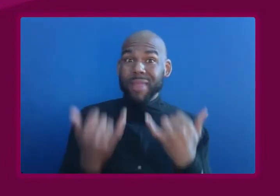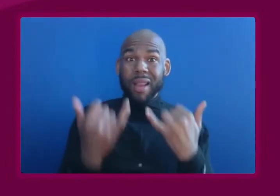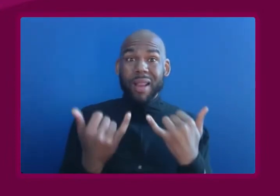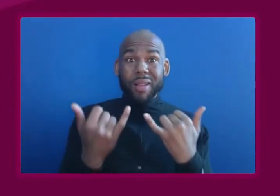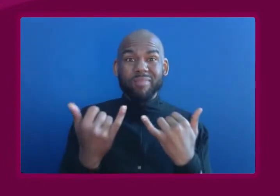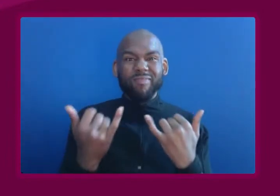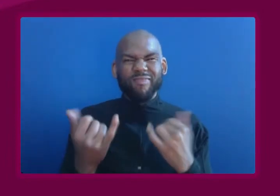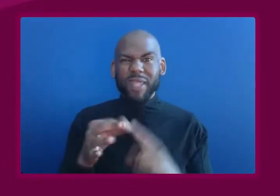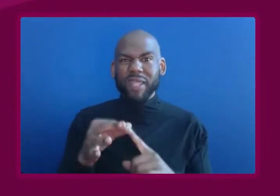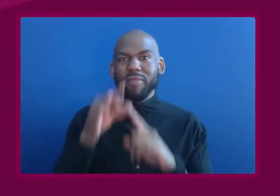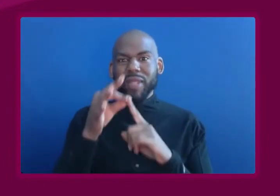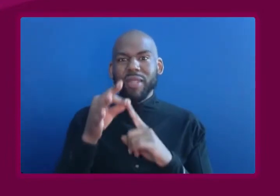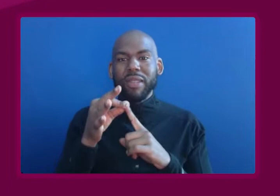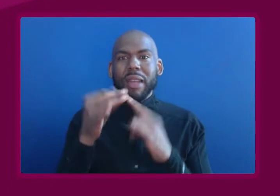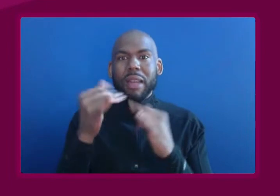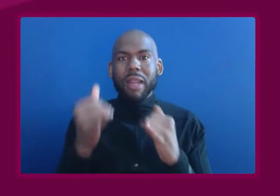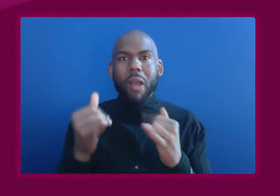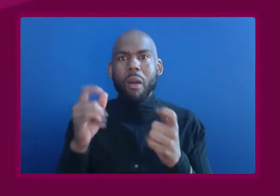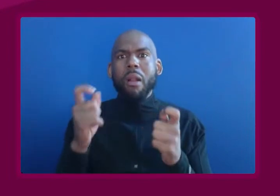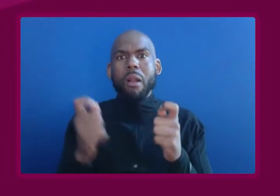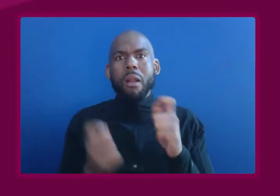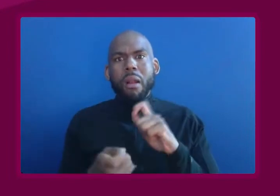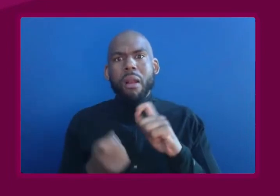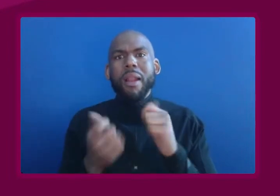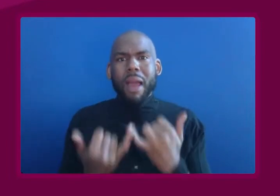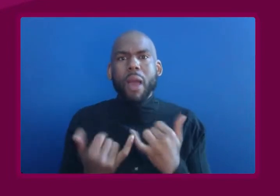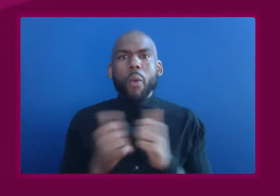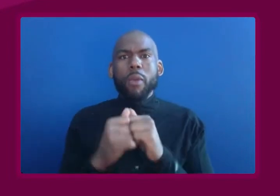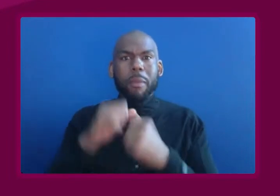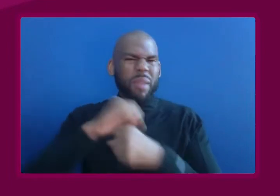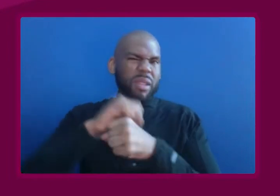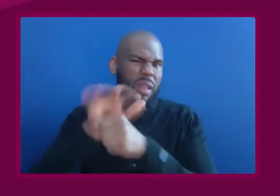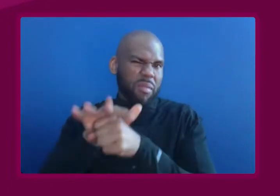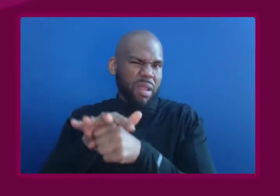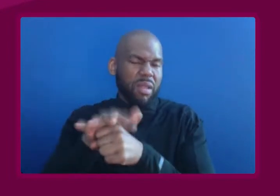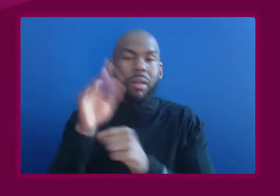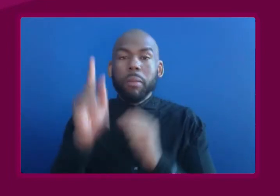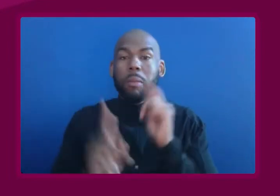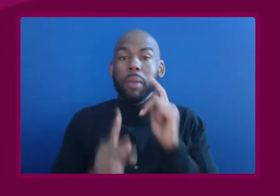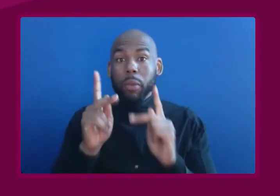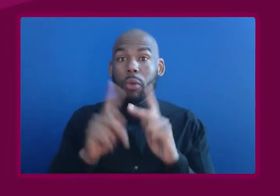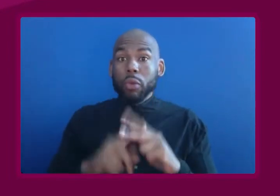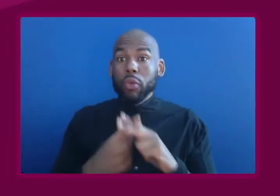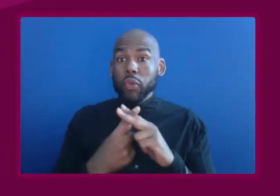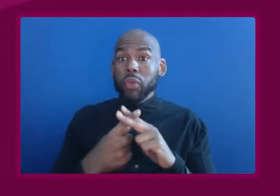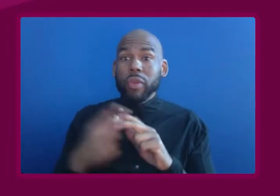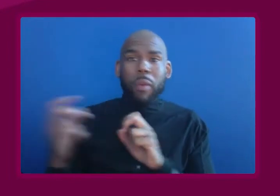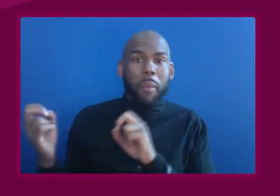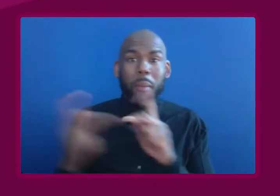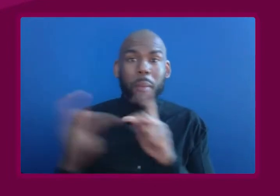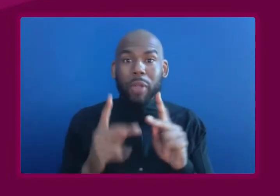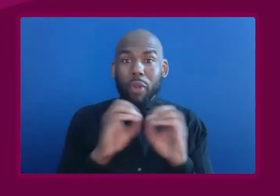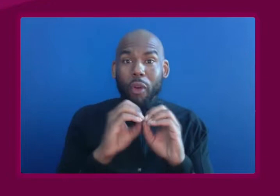age, I think we're returning a corner, hopefully with the pandemic. Folks are starting to return to office.